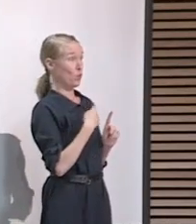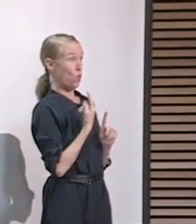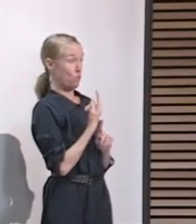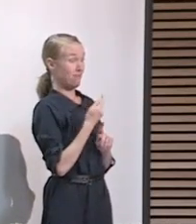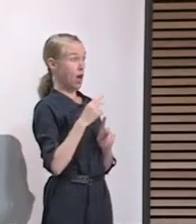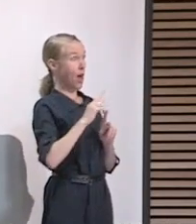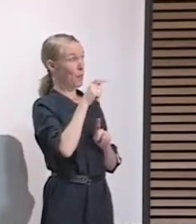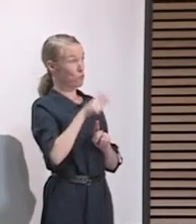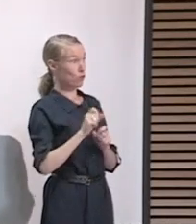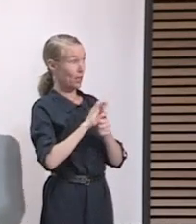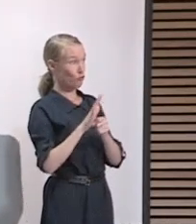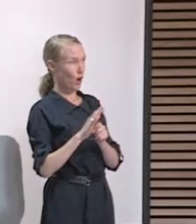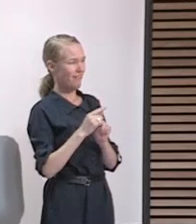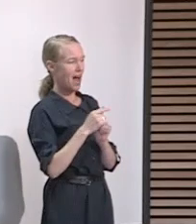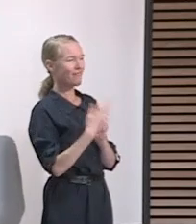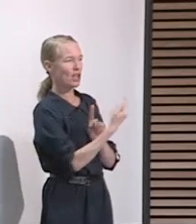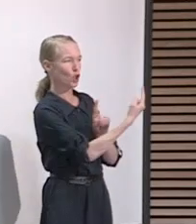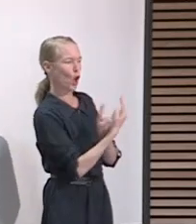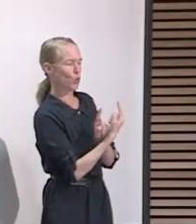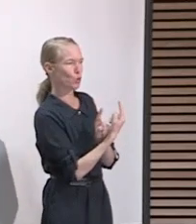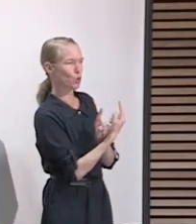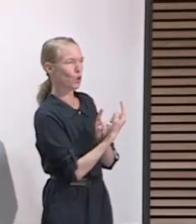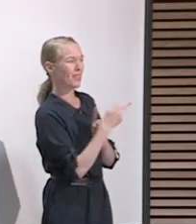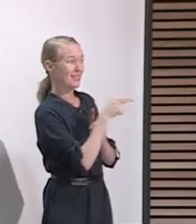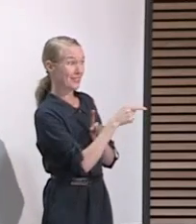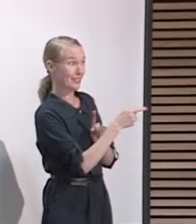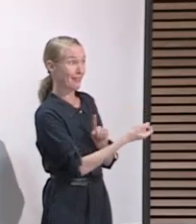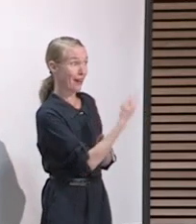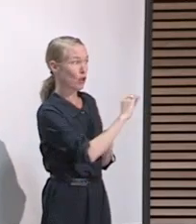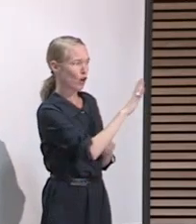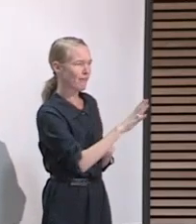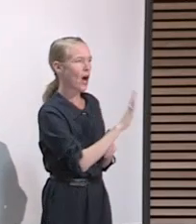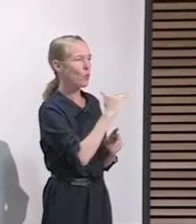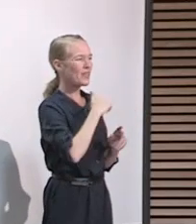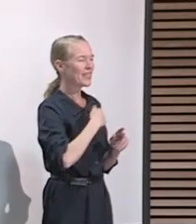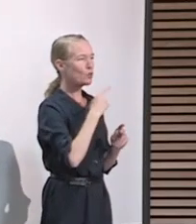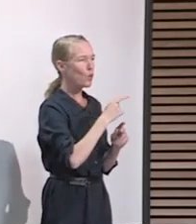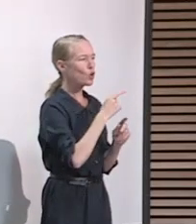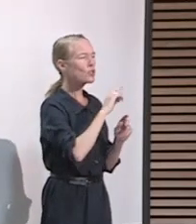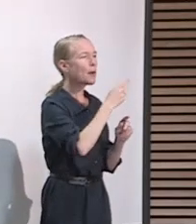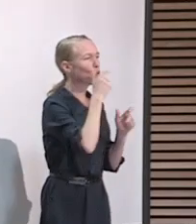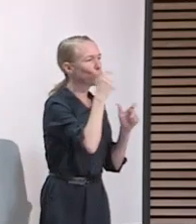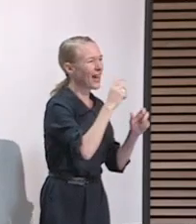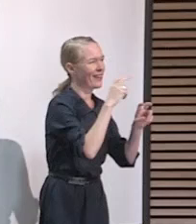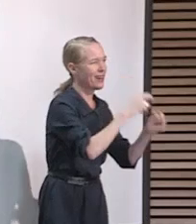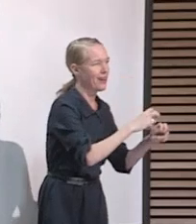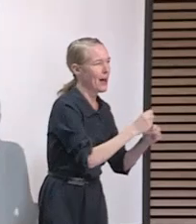close contact of the - one of the existing cases so there's